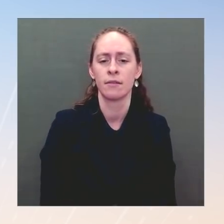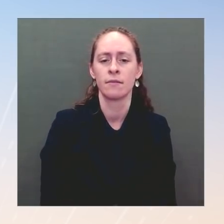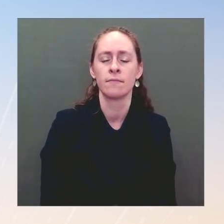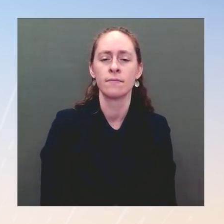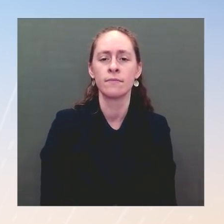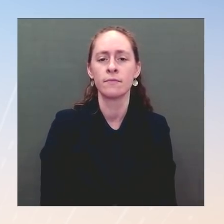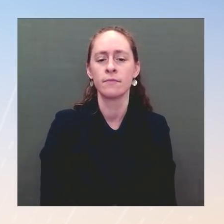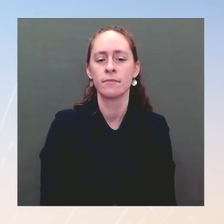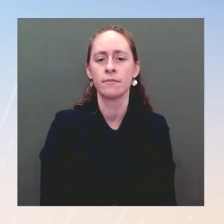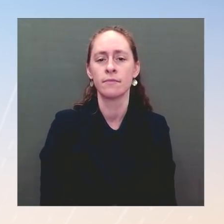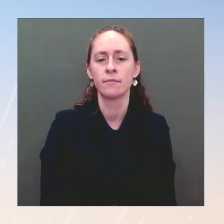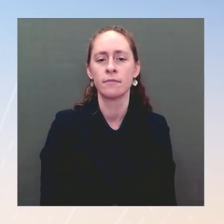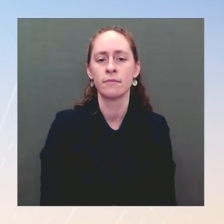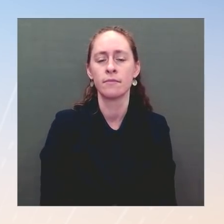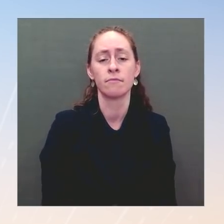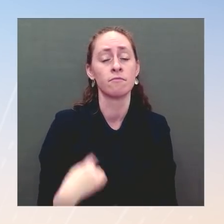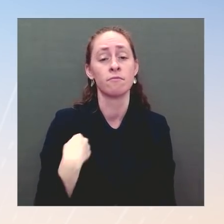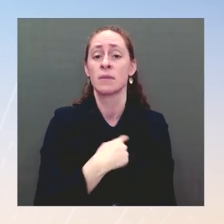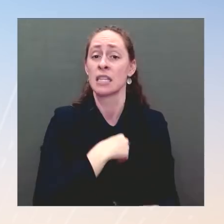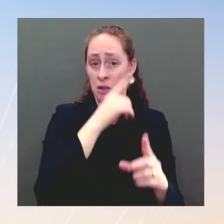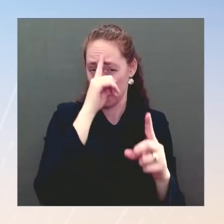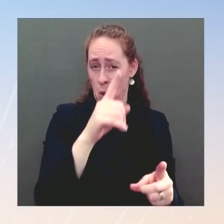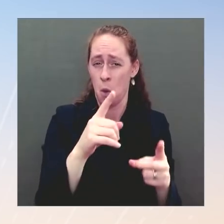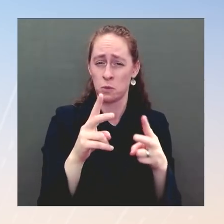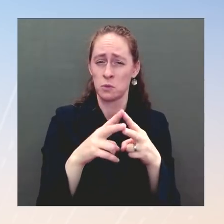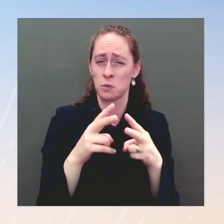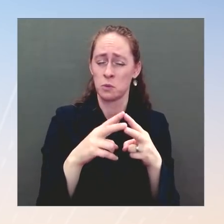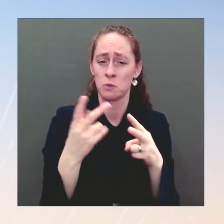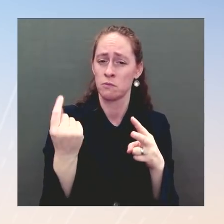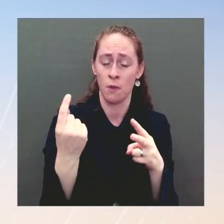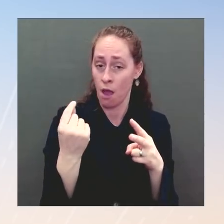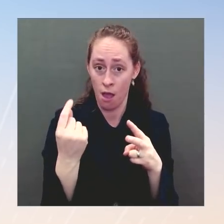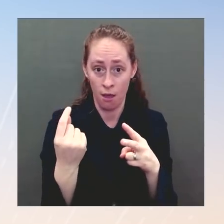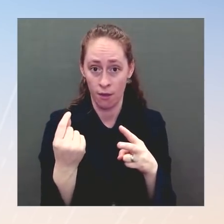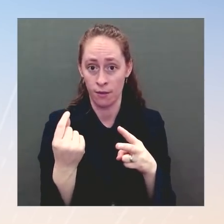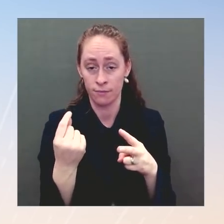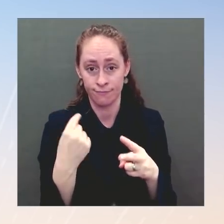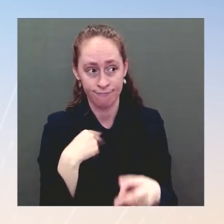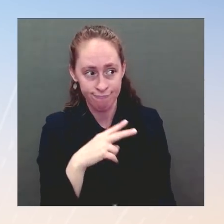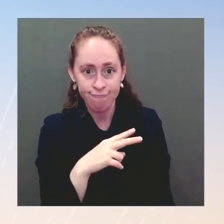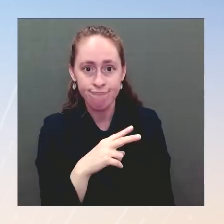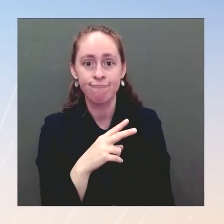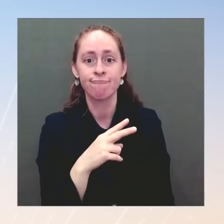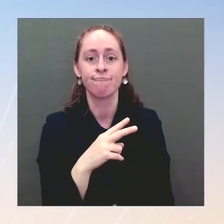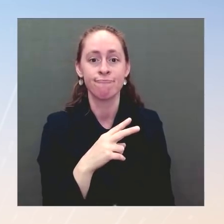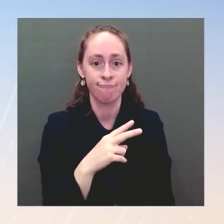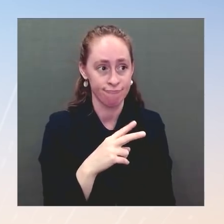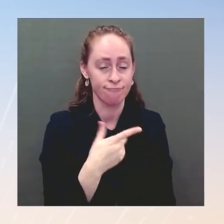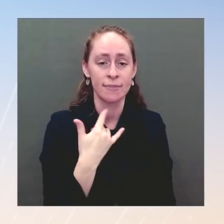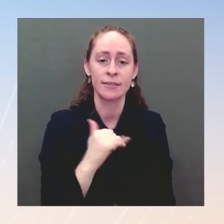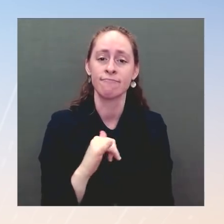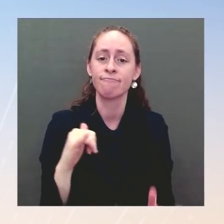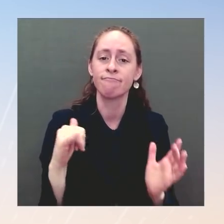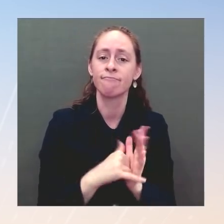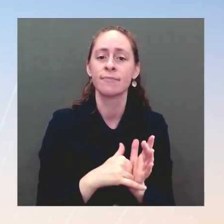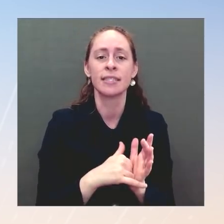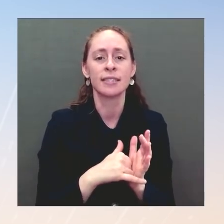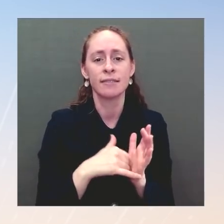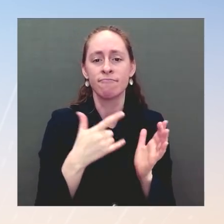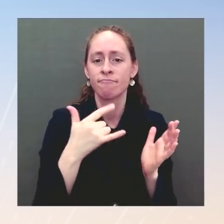that have already been taken -- so, the actions in the Donbas. And we've taken steps beyond what we did in 2014, which, obviously, I just outlined